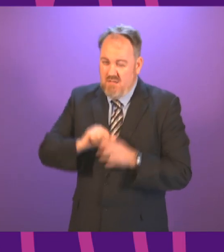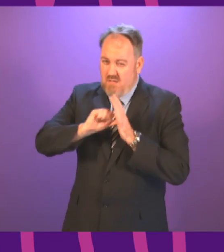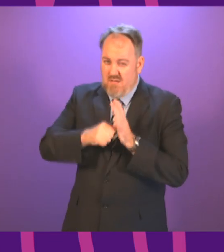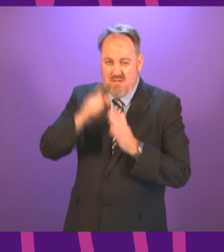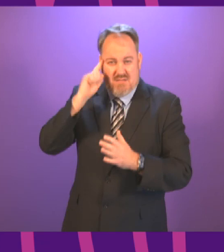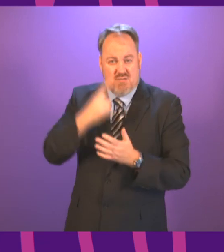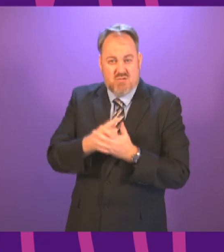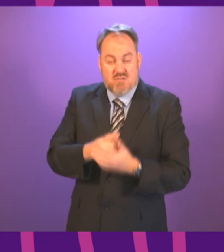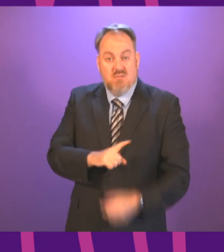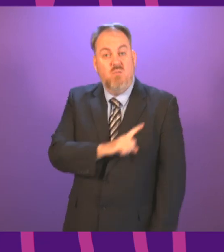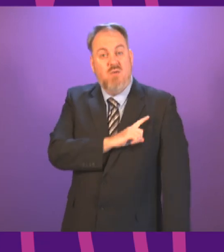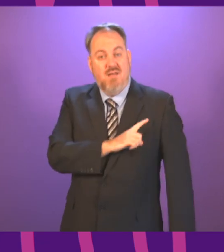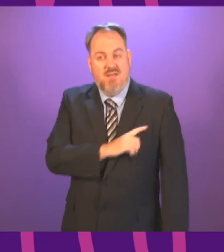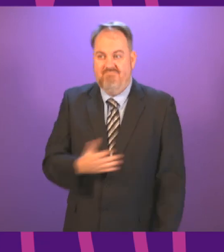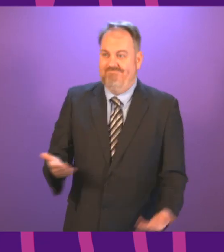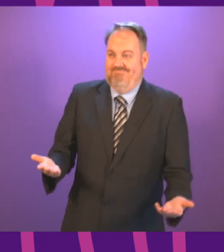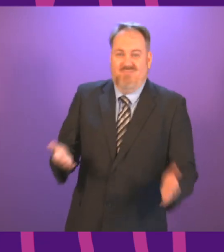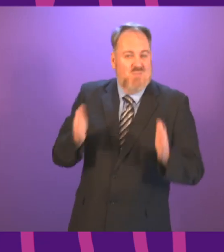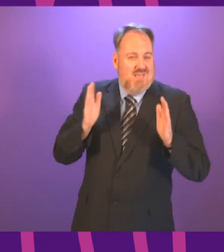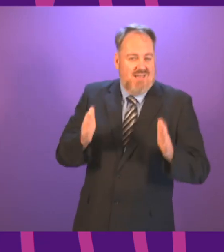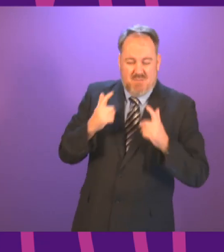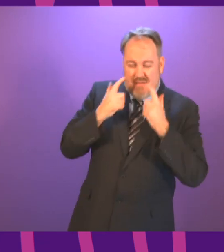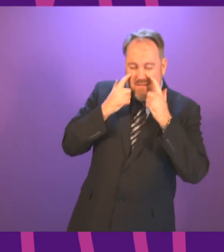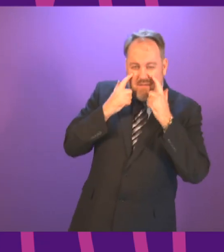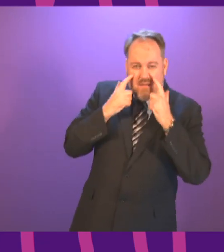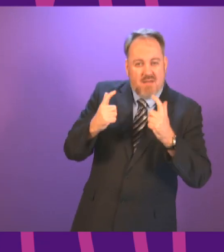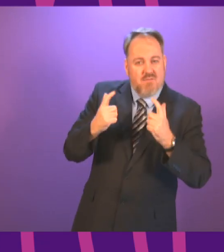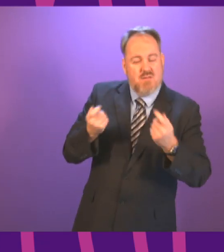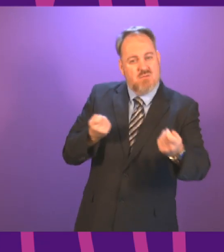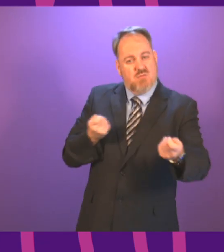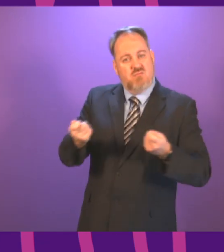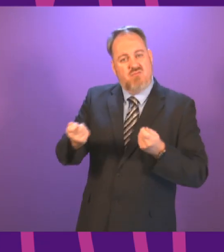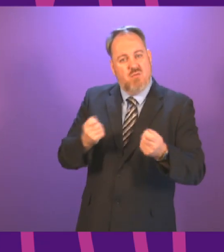which none of us takes lightly. However, we are being so cautious and careful right now